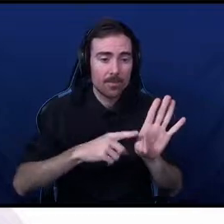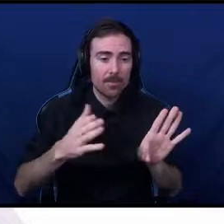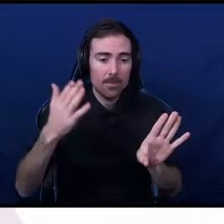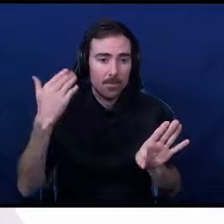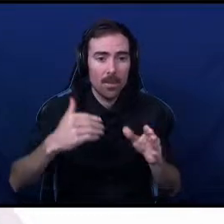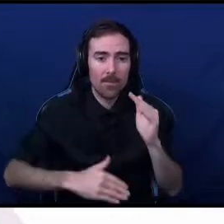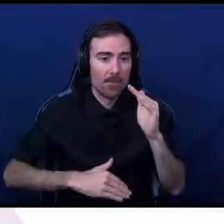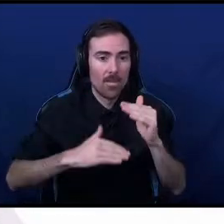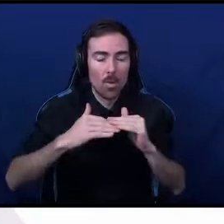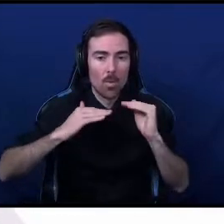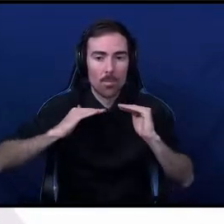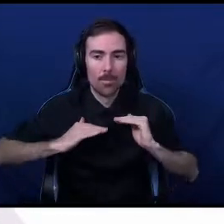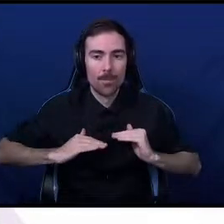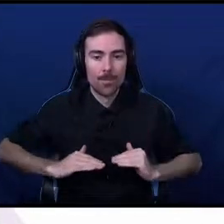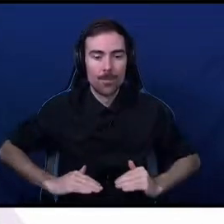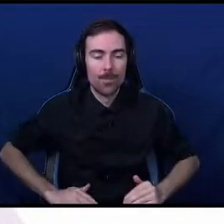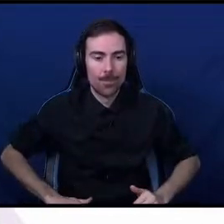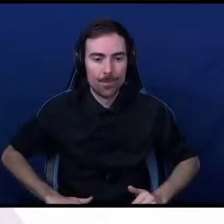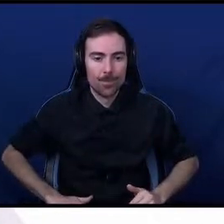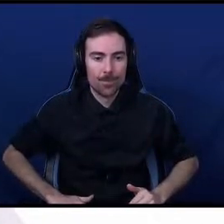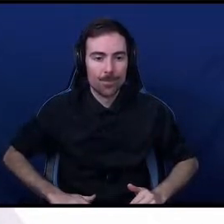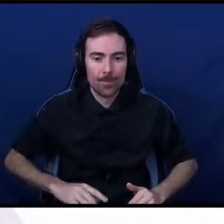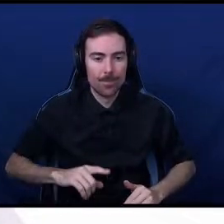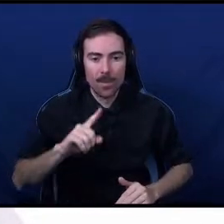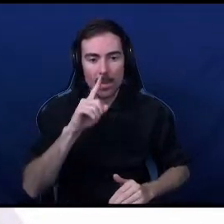And I went back to college to study industrial design. I've